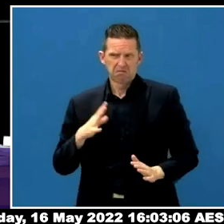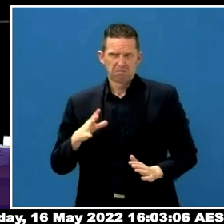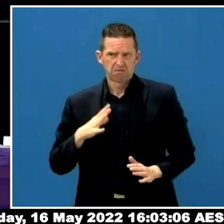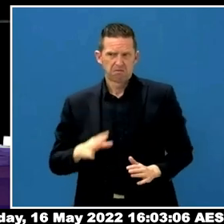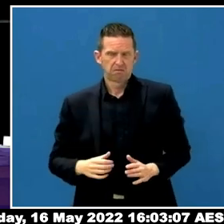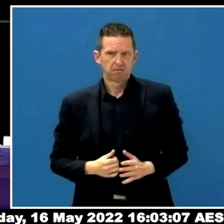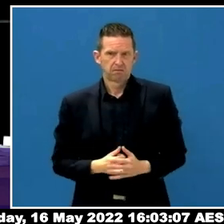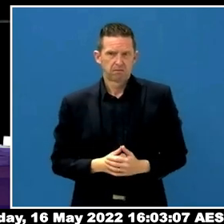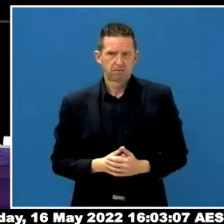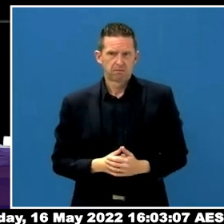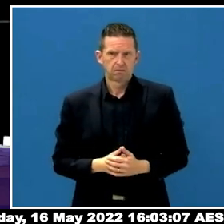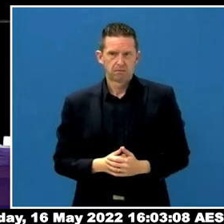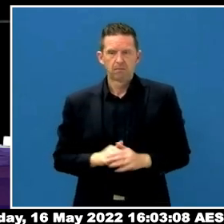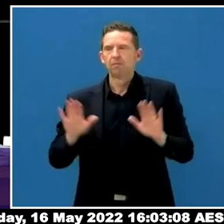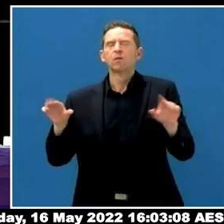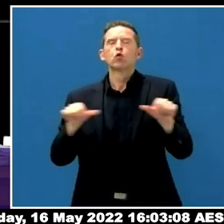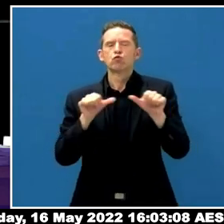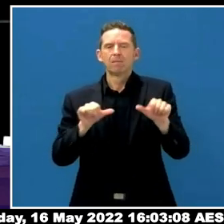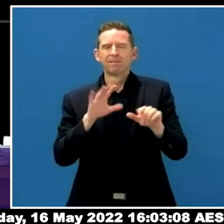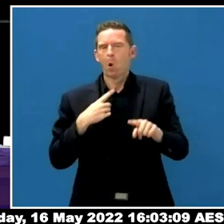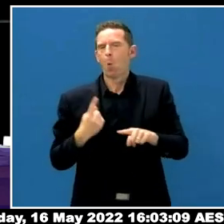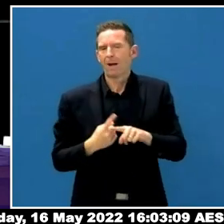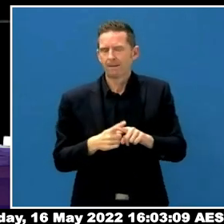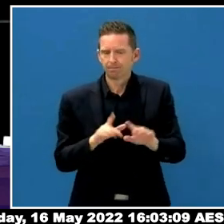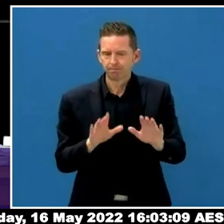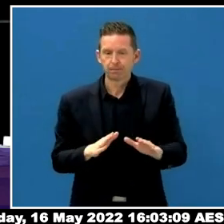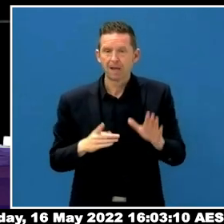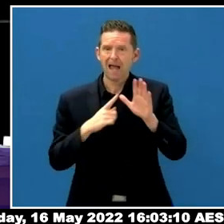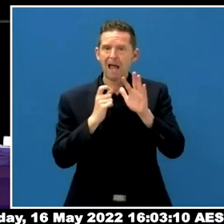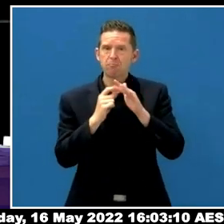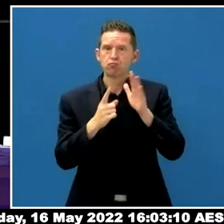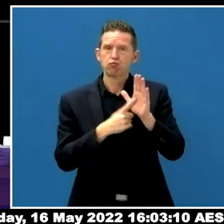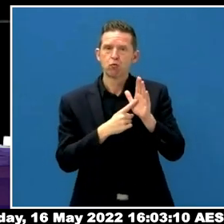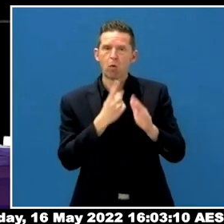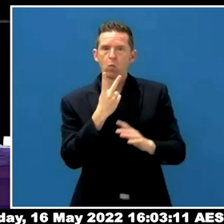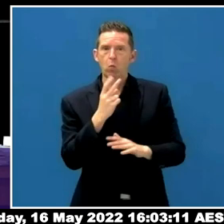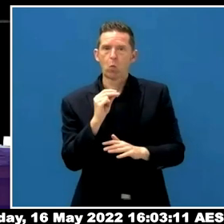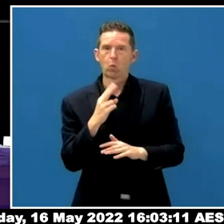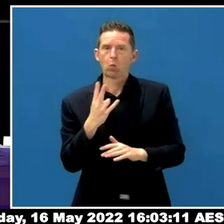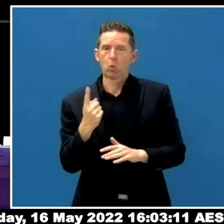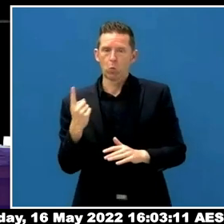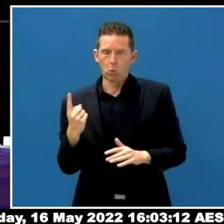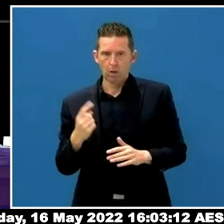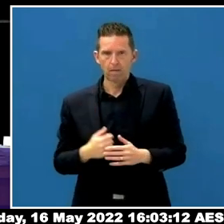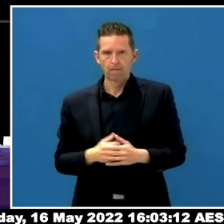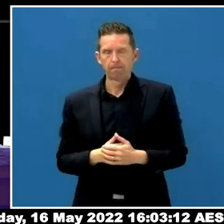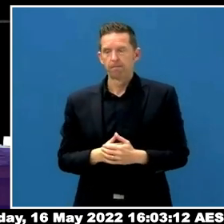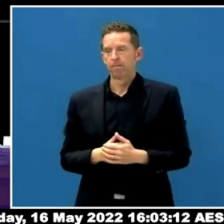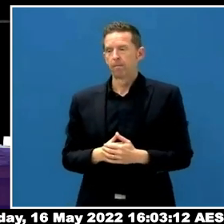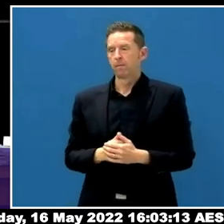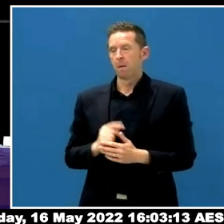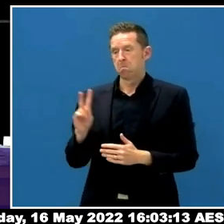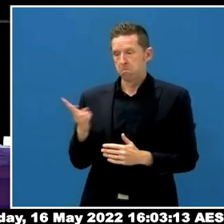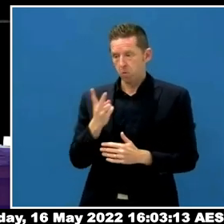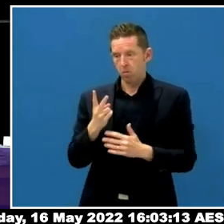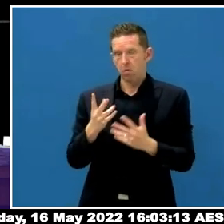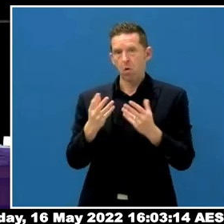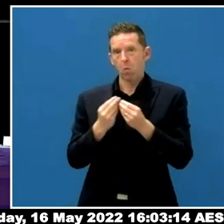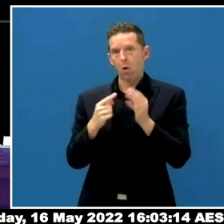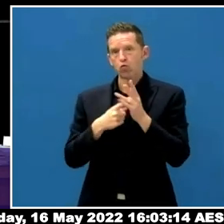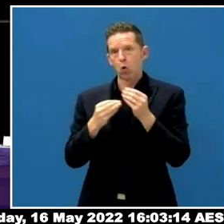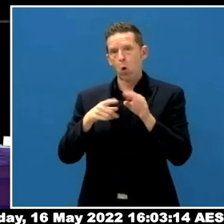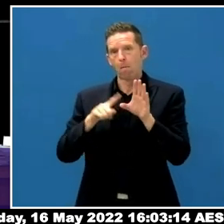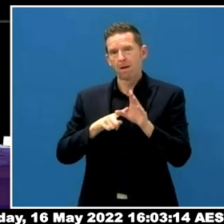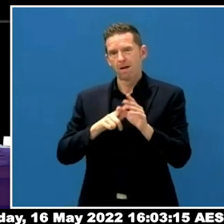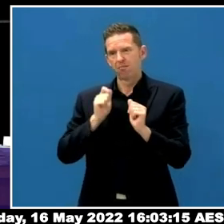In April 2021 both of you and Toby were in New Zealand visiting his next brother up;